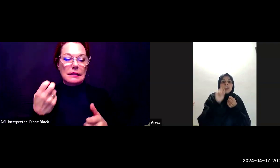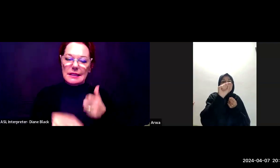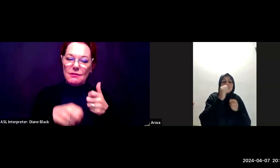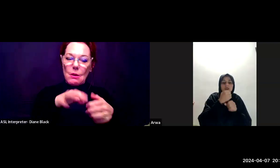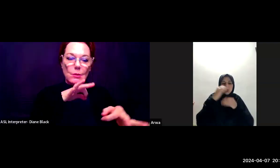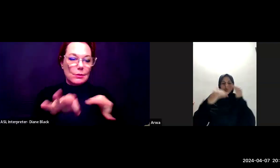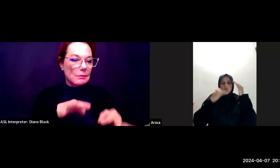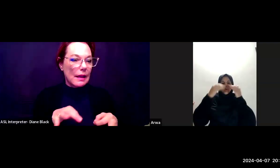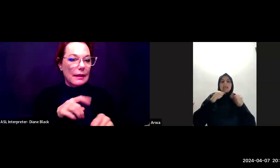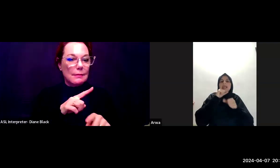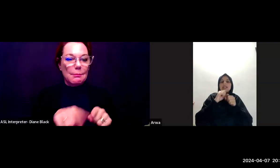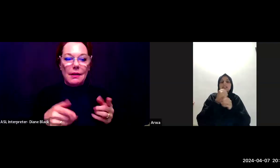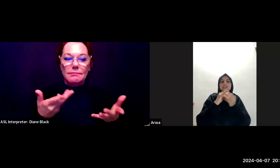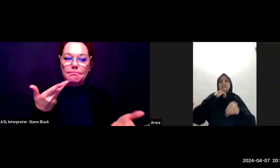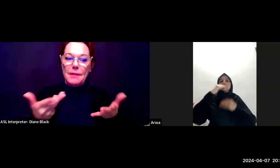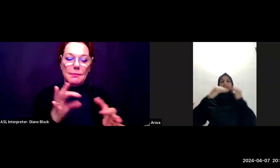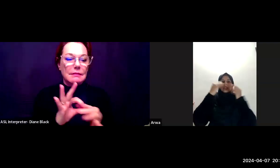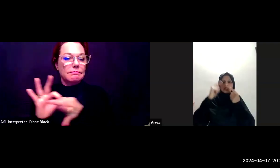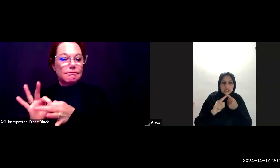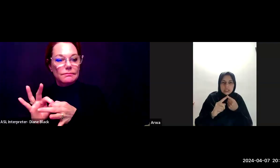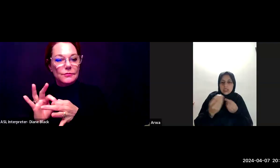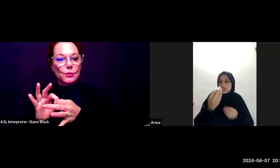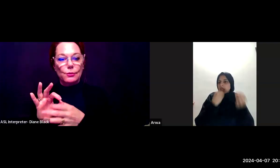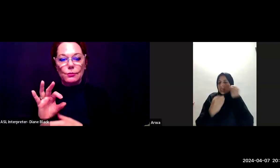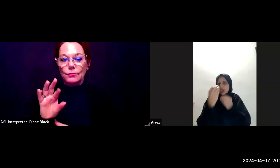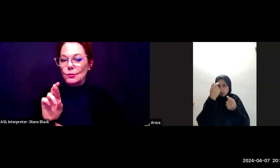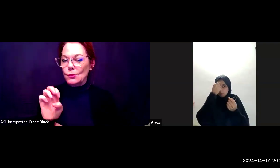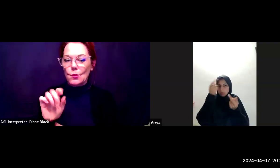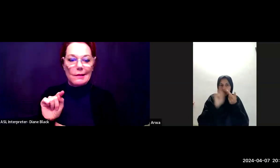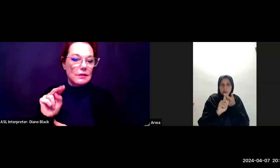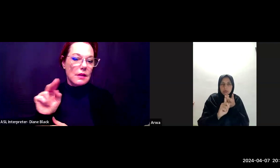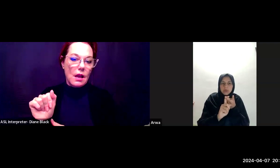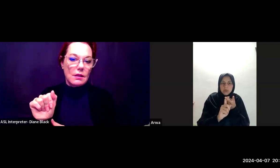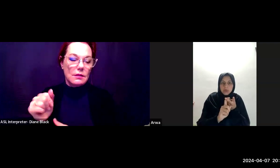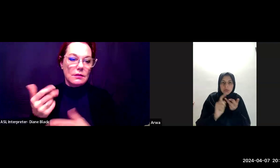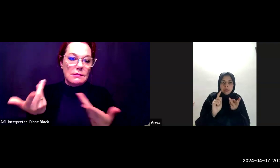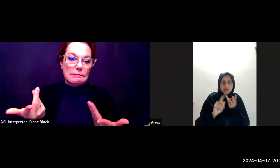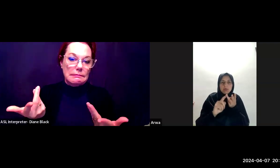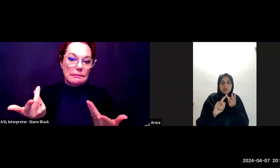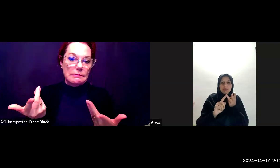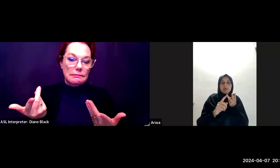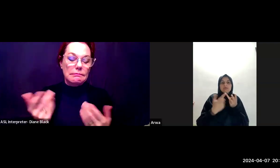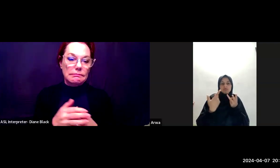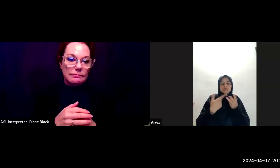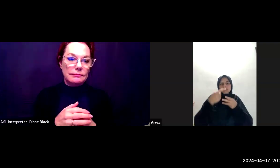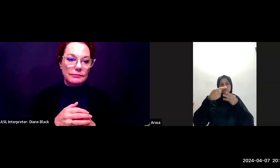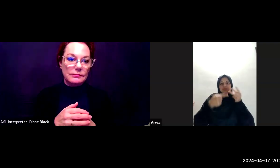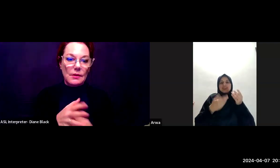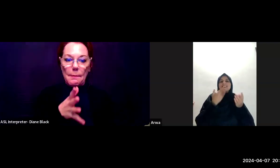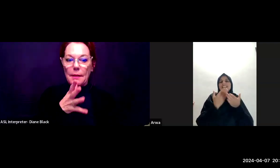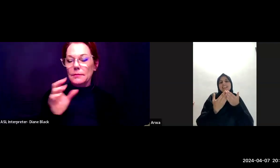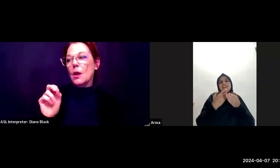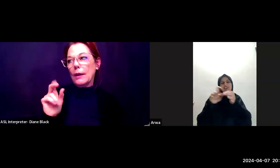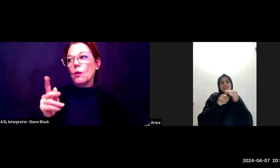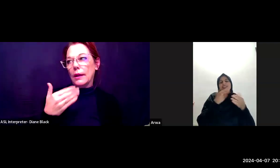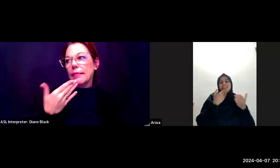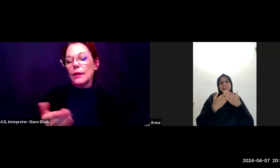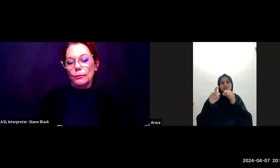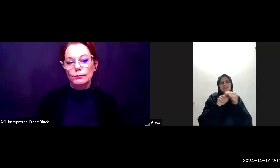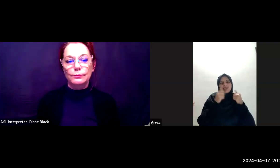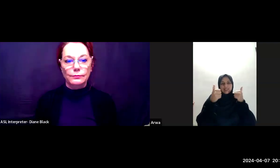retina and retina. but that's a good news actually. [Lata speaking] okay thank you very much thank you very much. [Divya's Dad speaking] I just